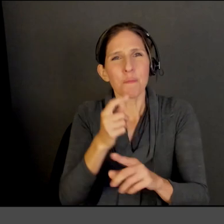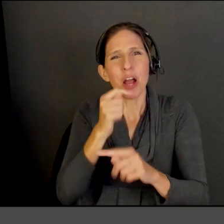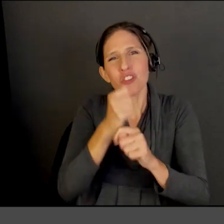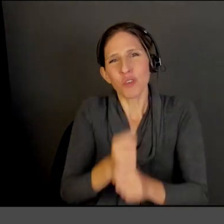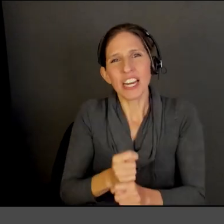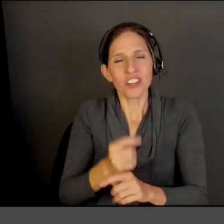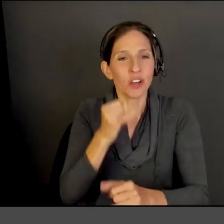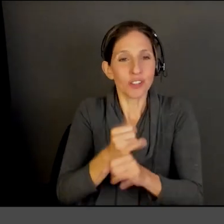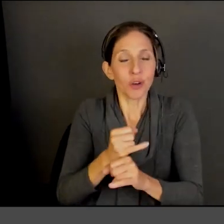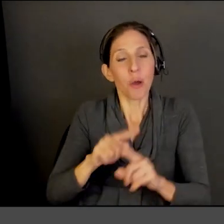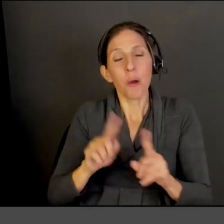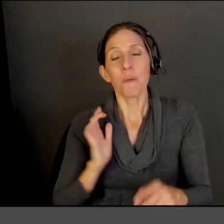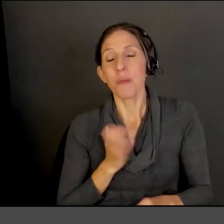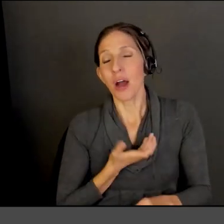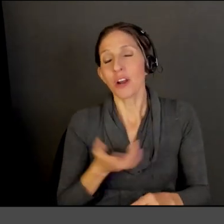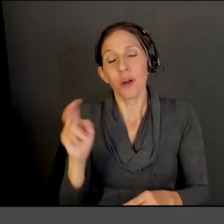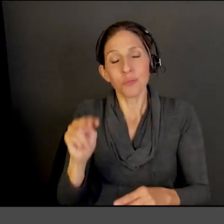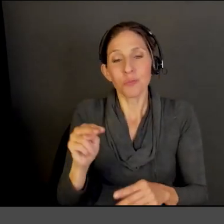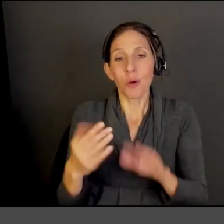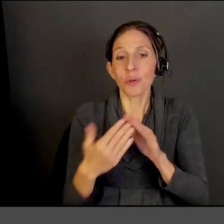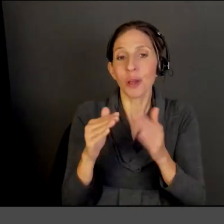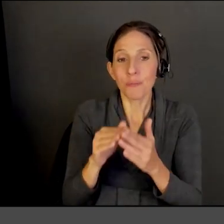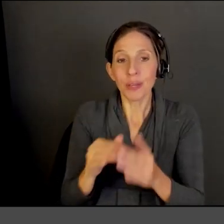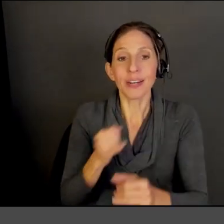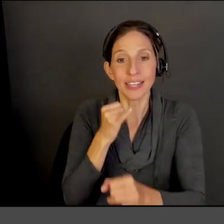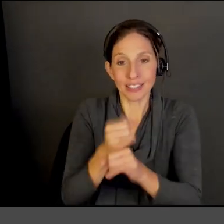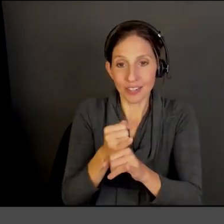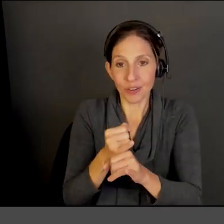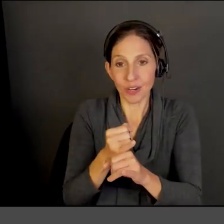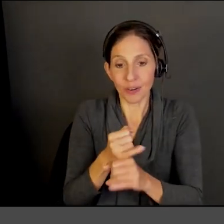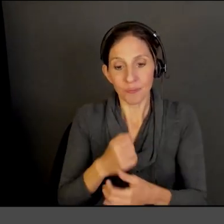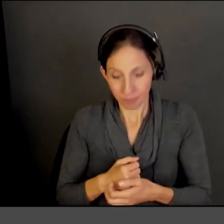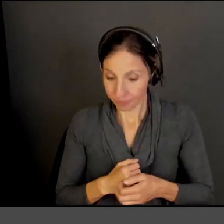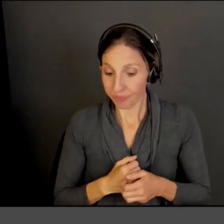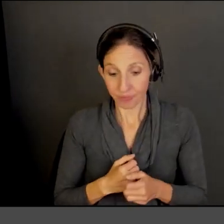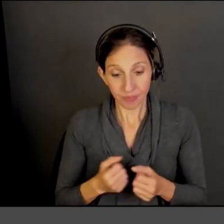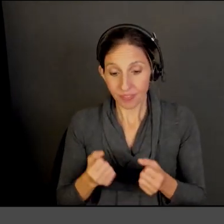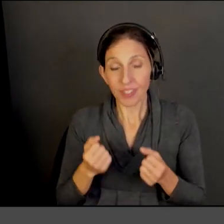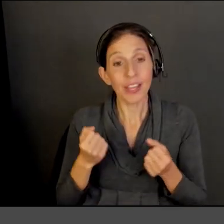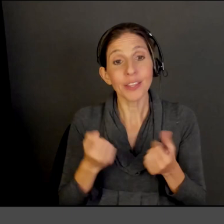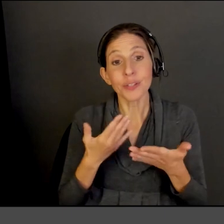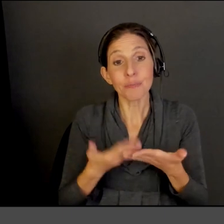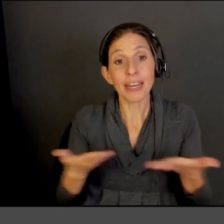TO RALLIES THAT KIND OF GREW GREW DURING THE LATE SIXTIES, EARLY SEVENTIES.